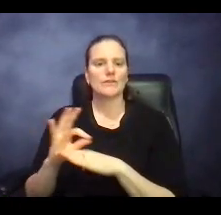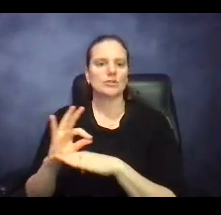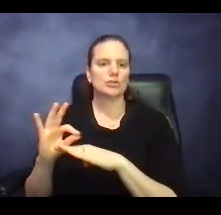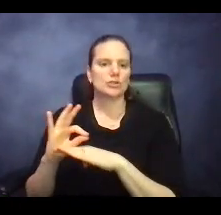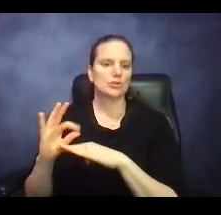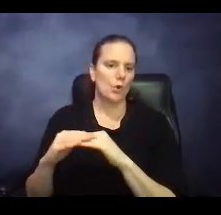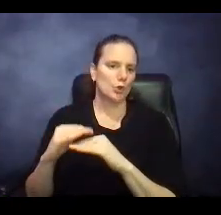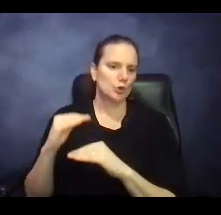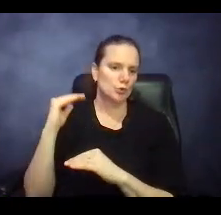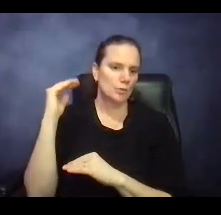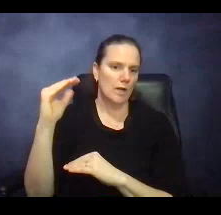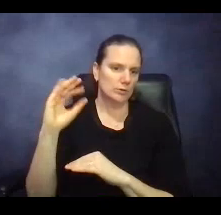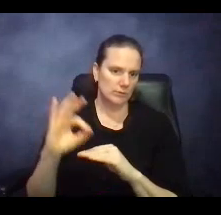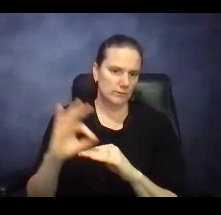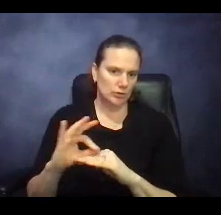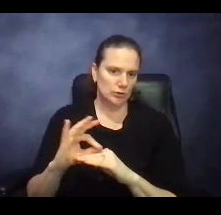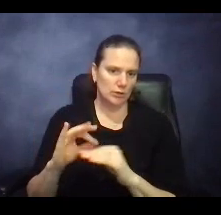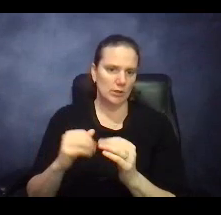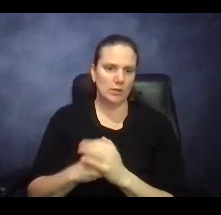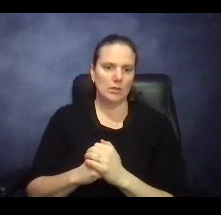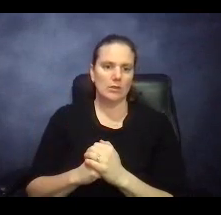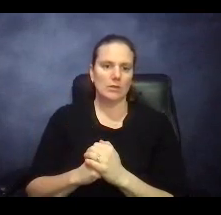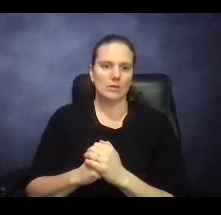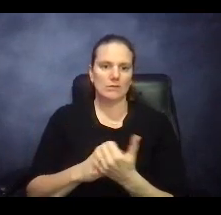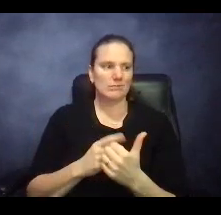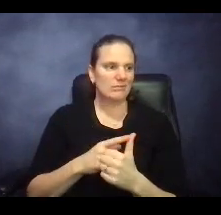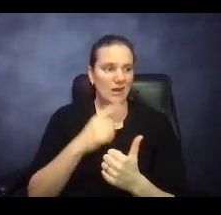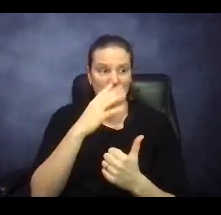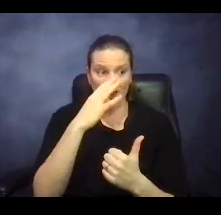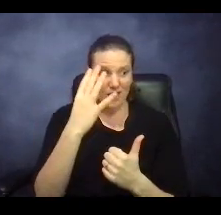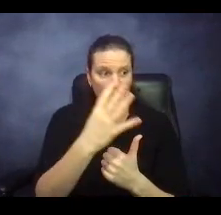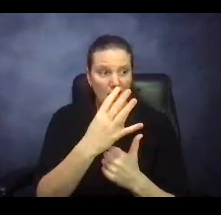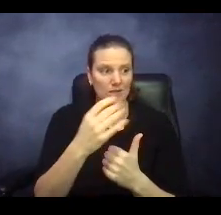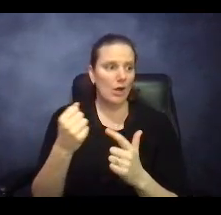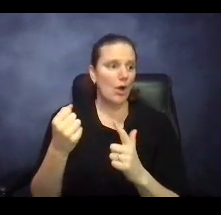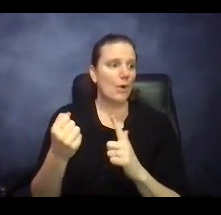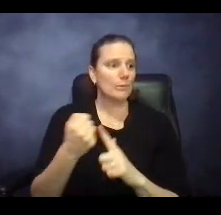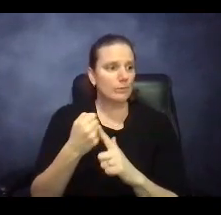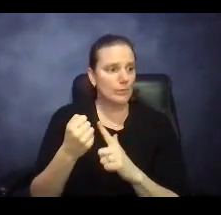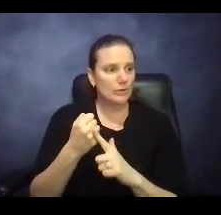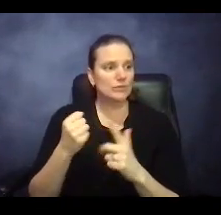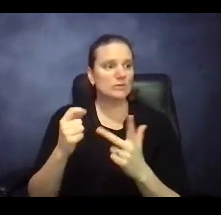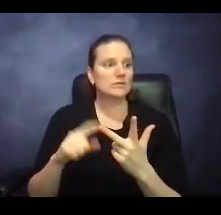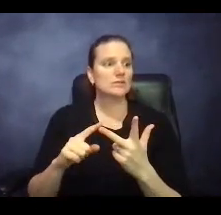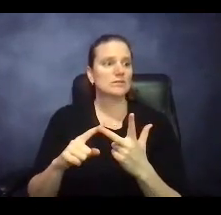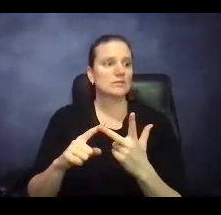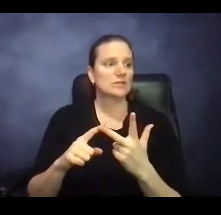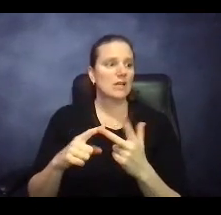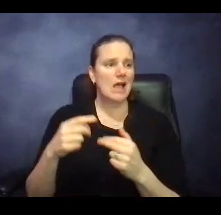And so this can be from neglect, abuse, abandonment, like a high ACEs score with a low resilience score can lead